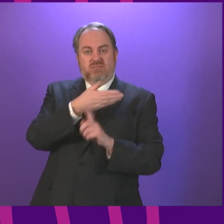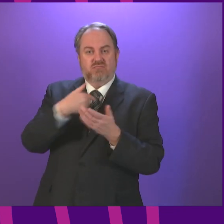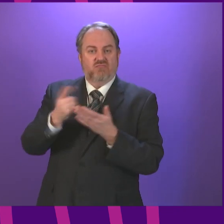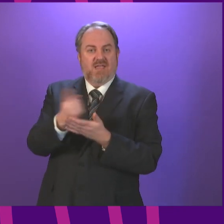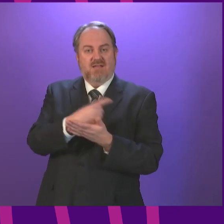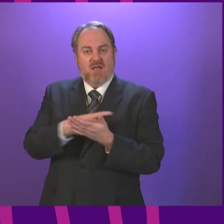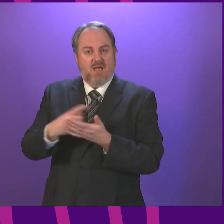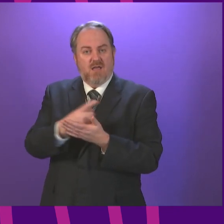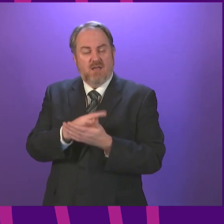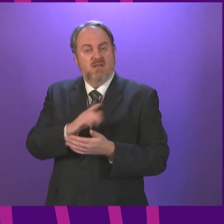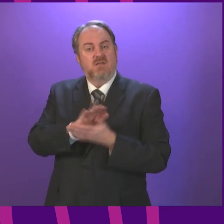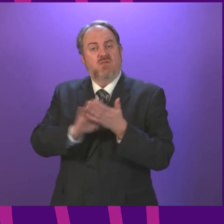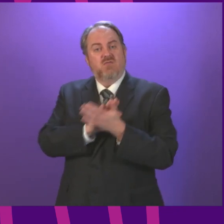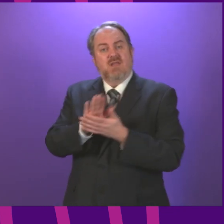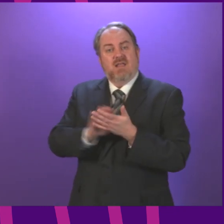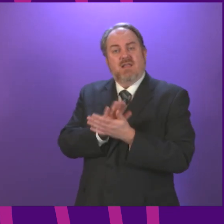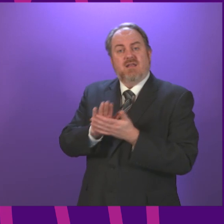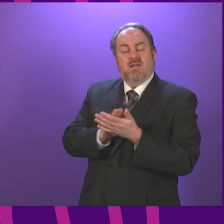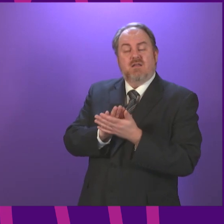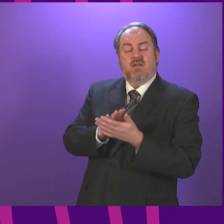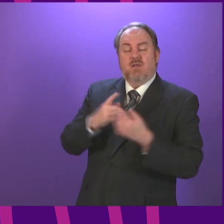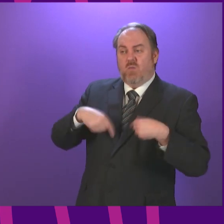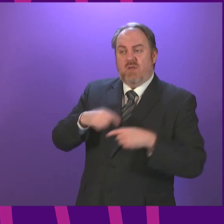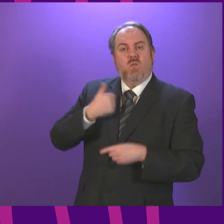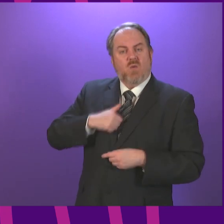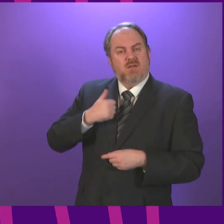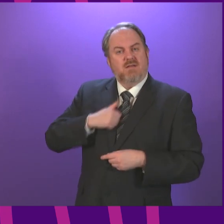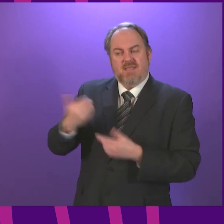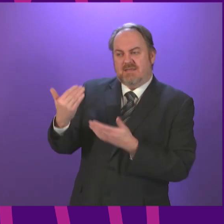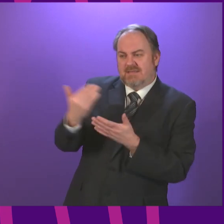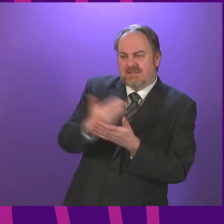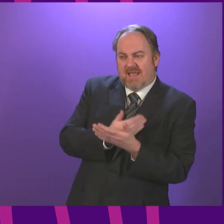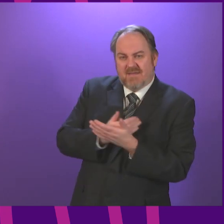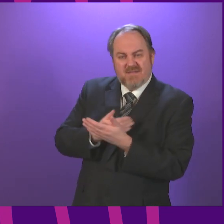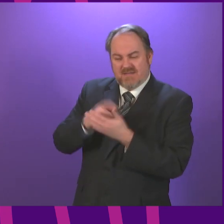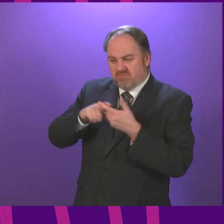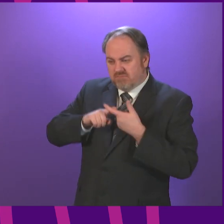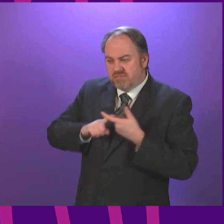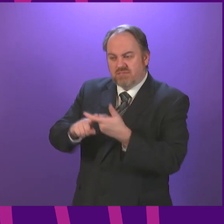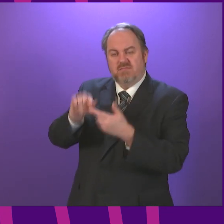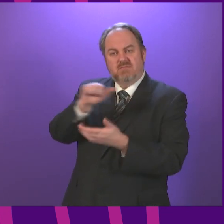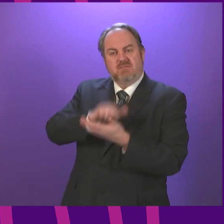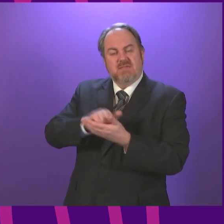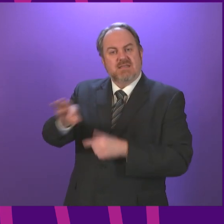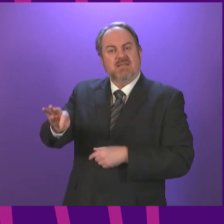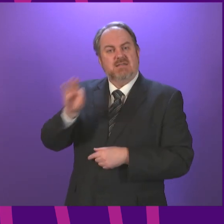forward to find both the safest and most sustainable solution. HIAL has taken its decisions based